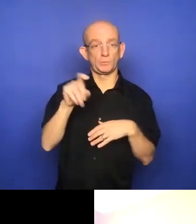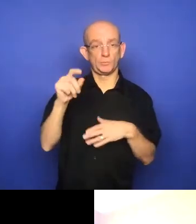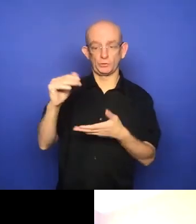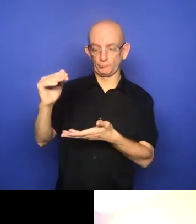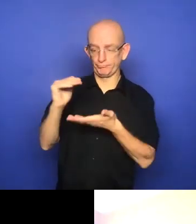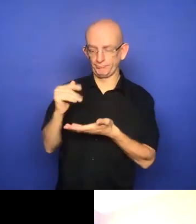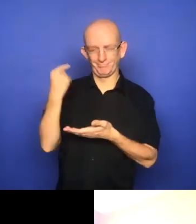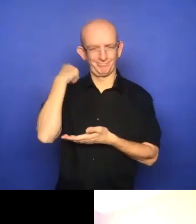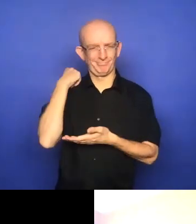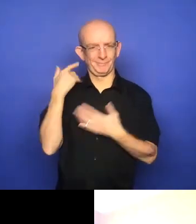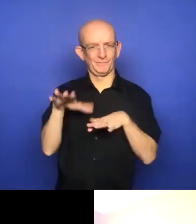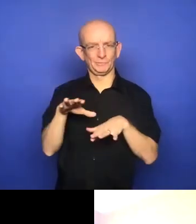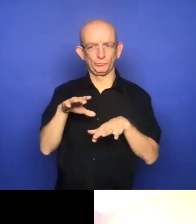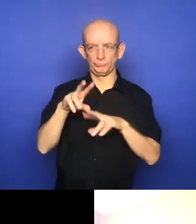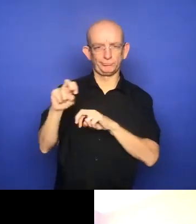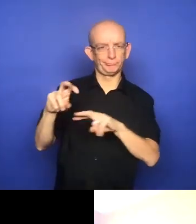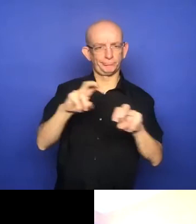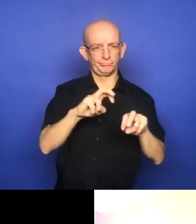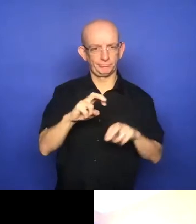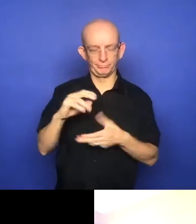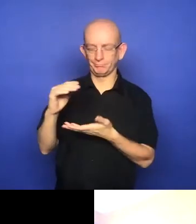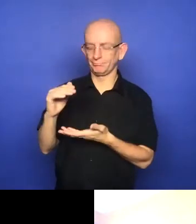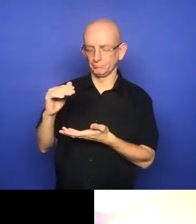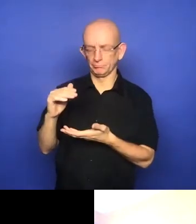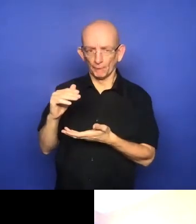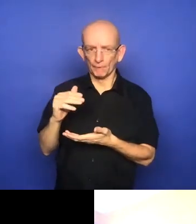Washington group questions in our last census, that the